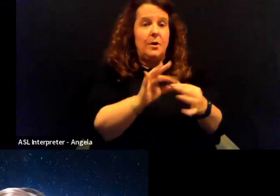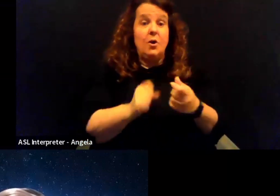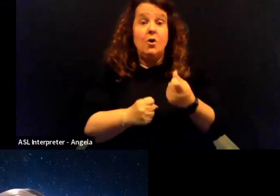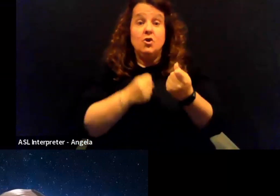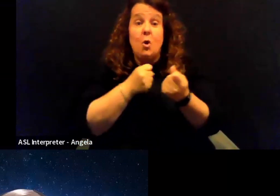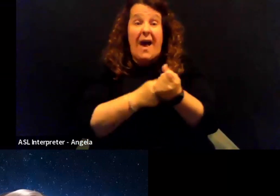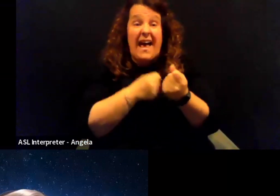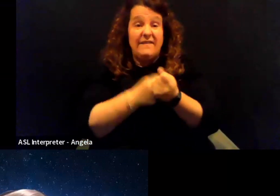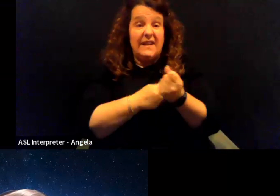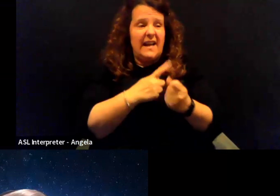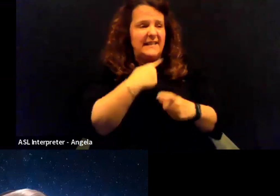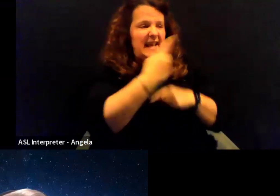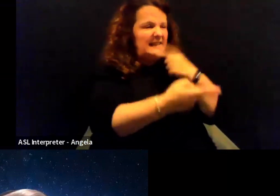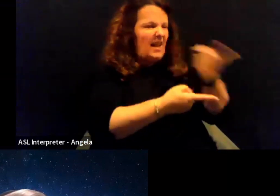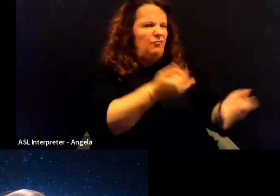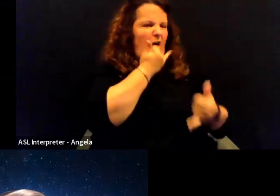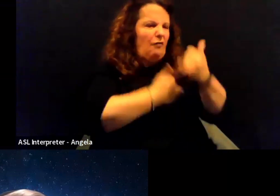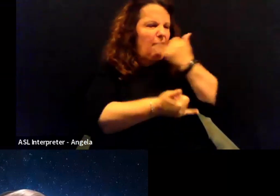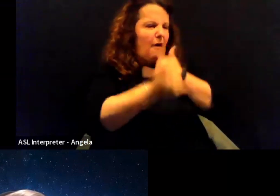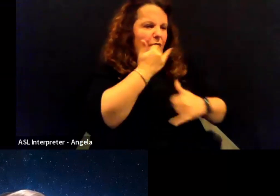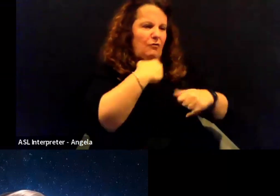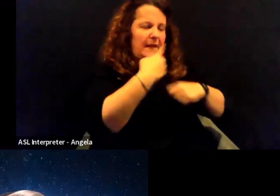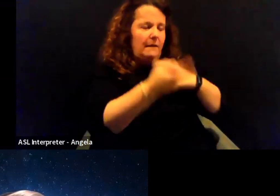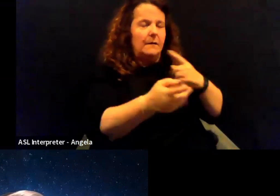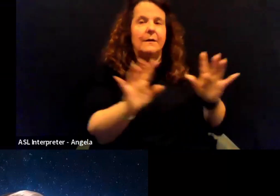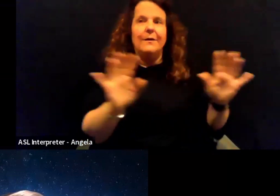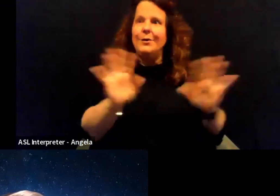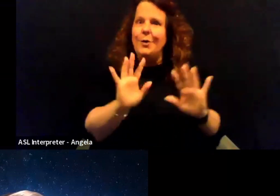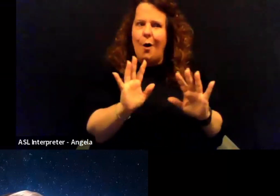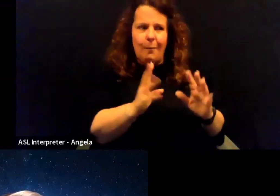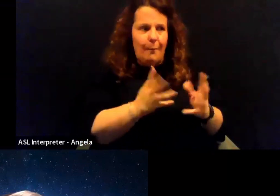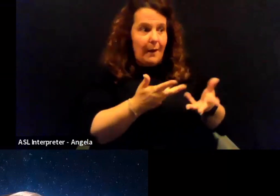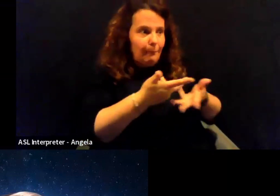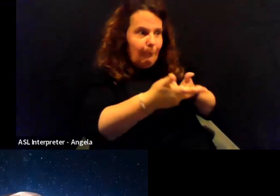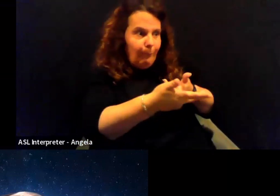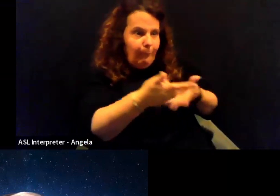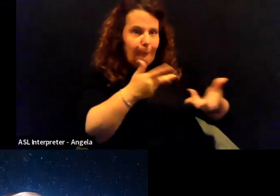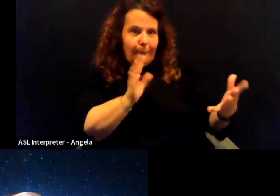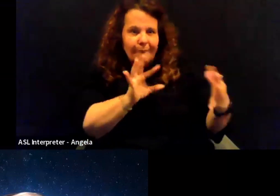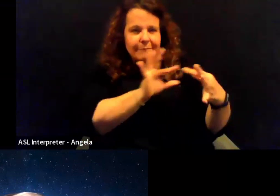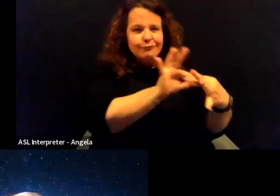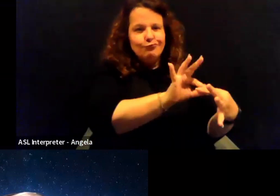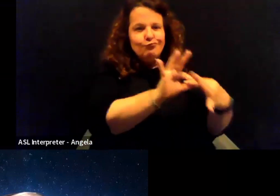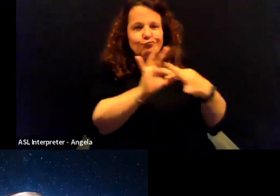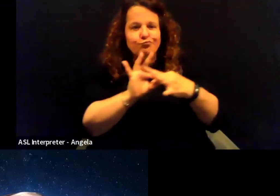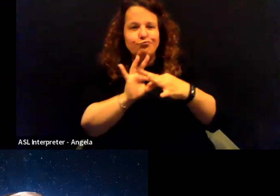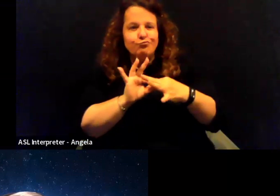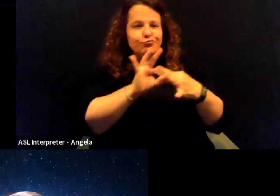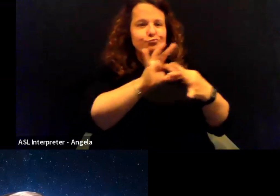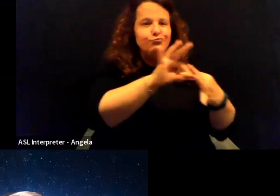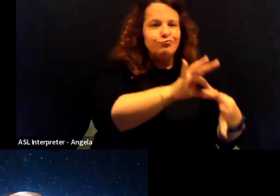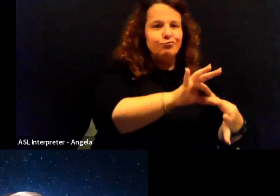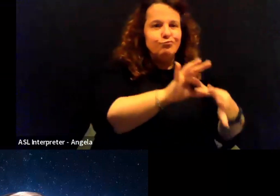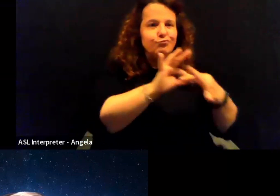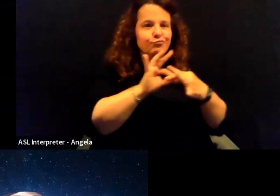what they're thinking or doing wrong. It's about creating partnership inside of a specific dialogue or a conversation. Right.